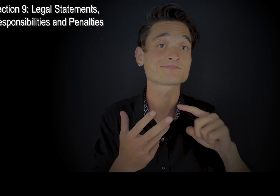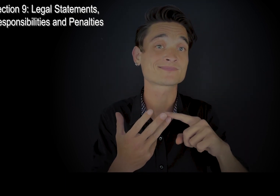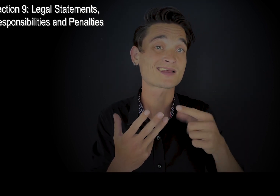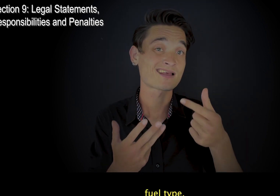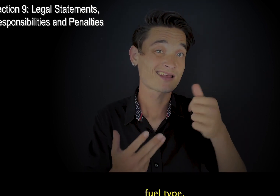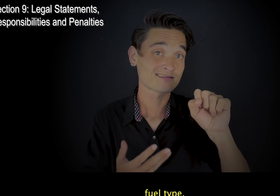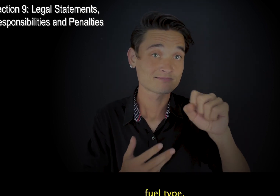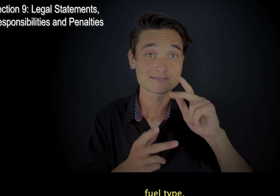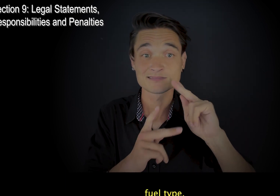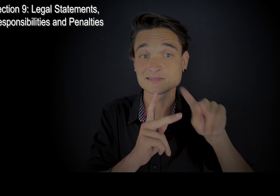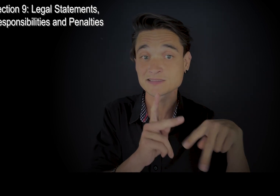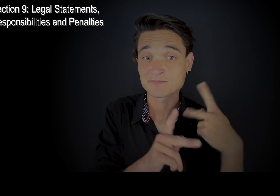fuel type,